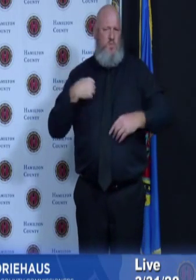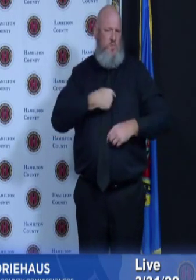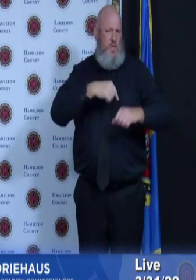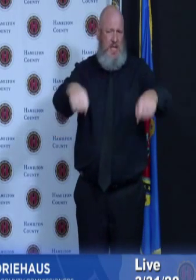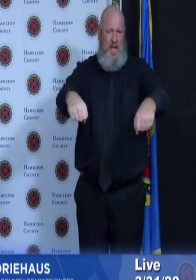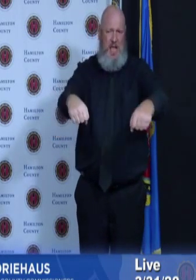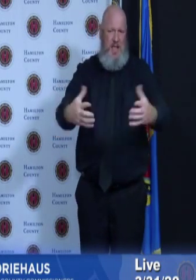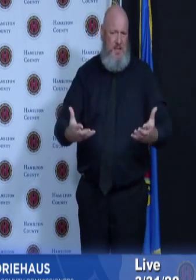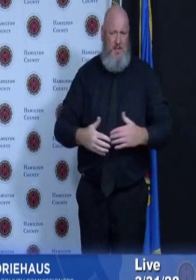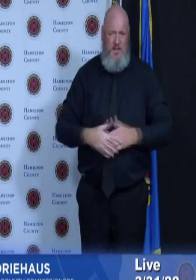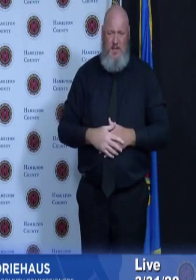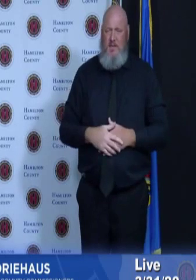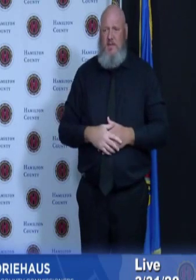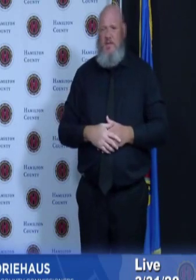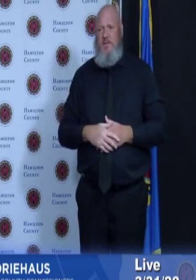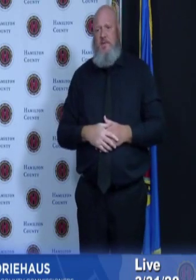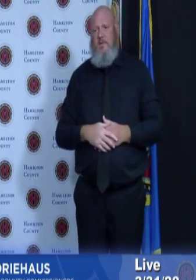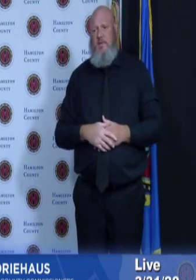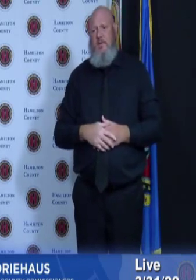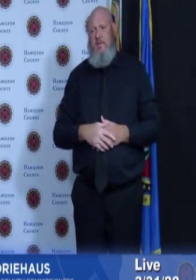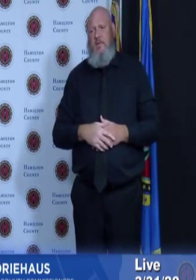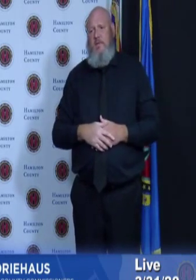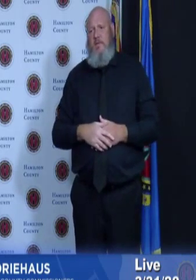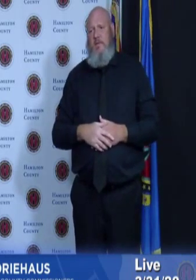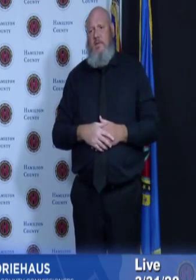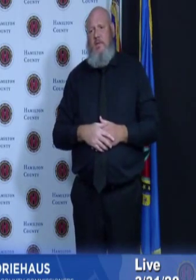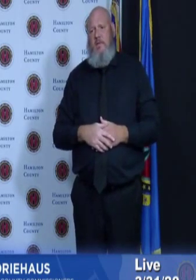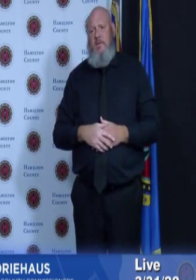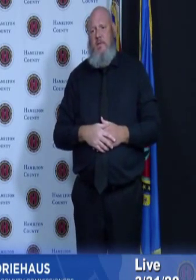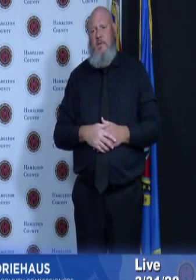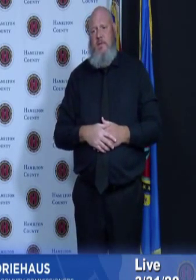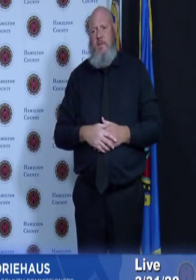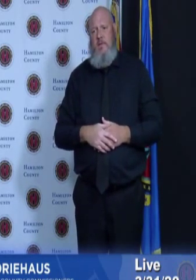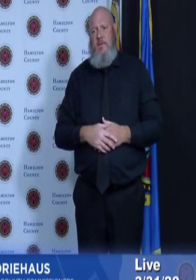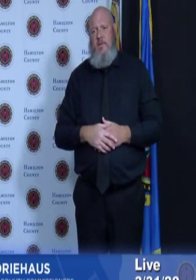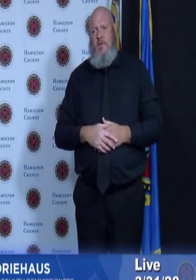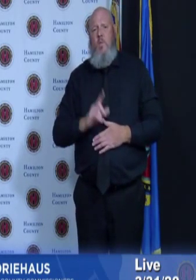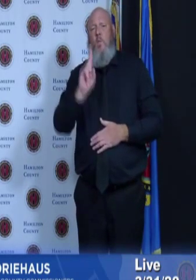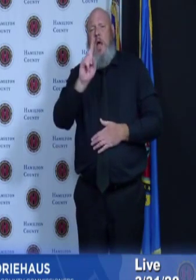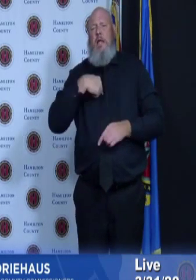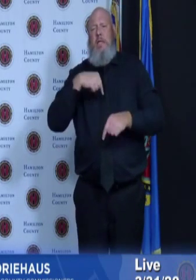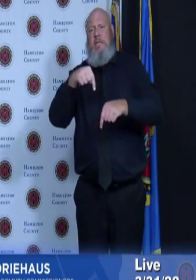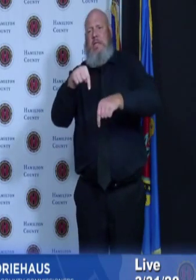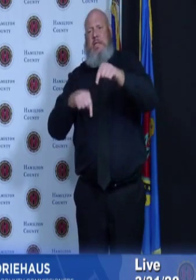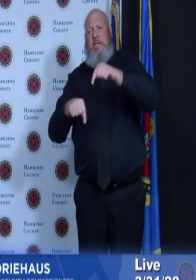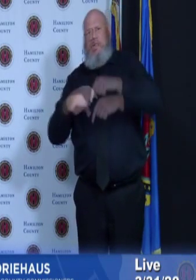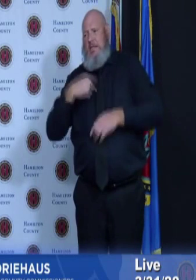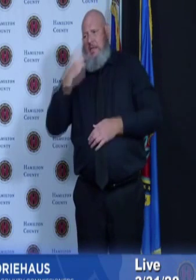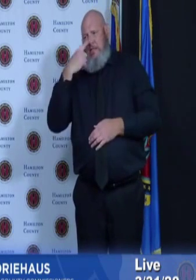I want to can Iback up for one second because Greg offered a number we've